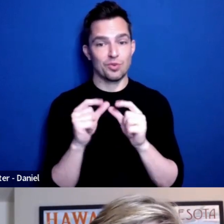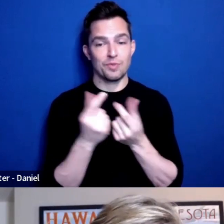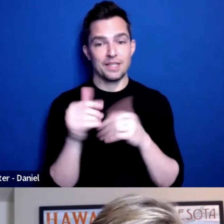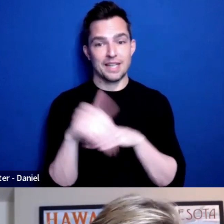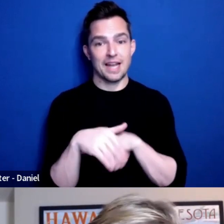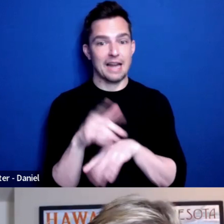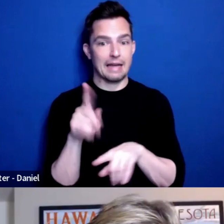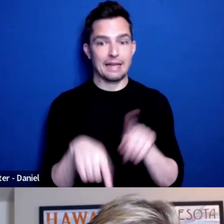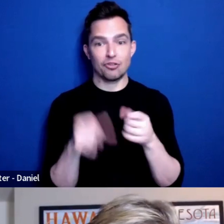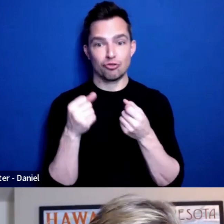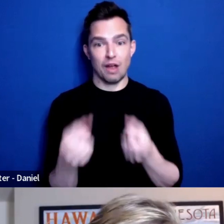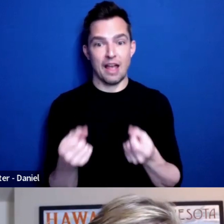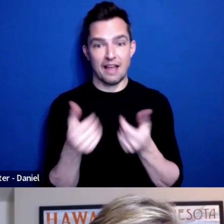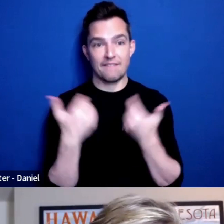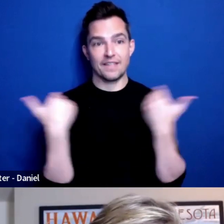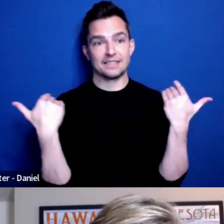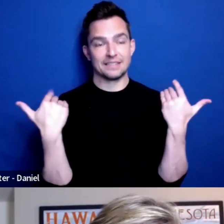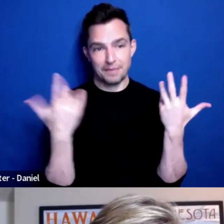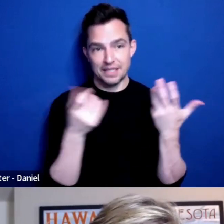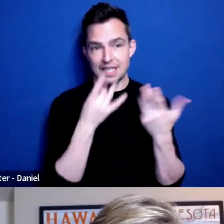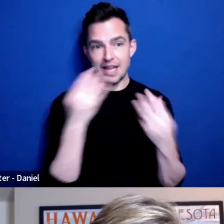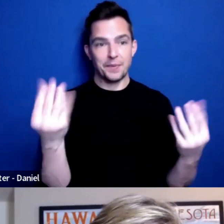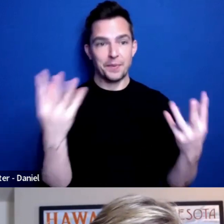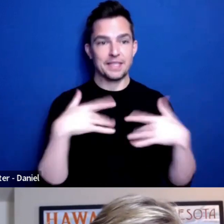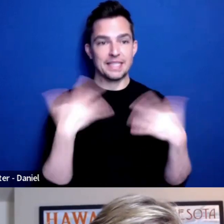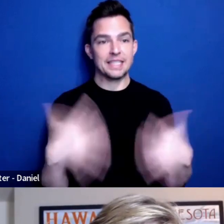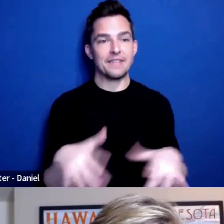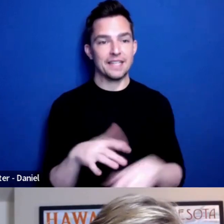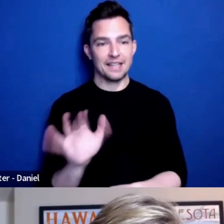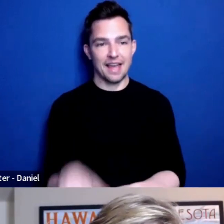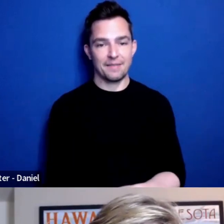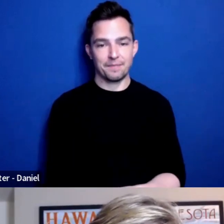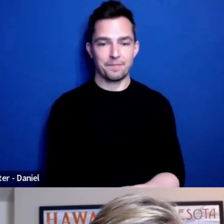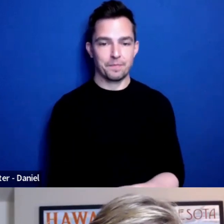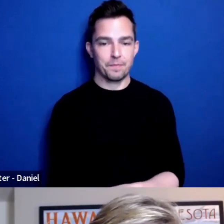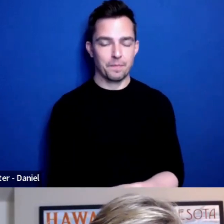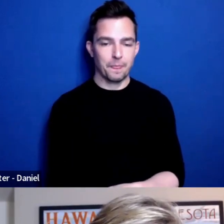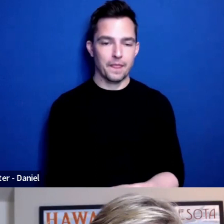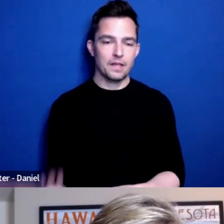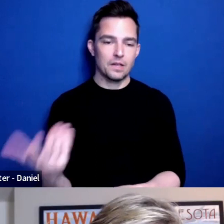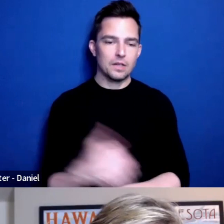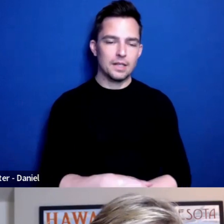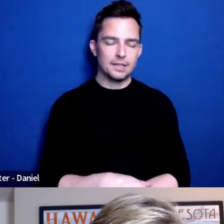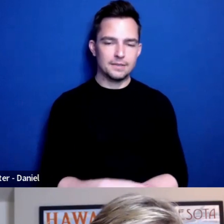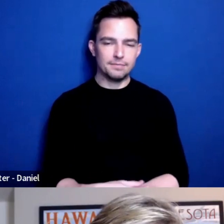can't drive at night because of the light sensitivity. It sometimes I think it gets viewed